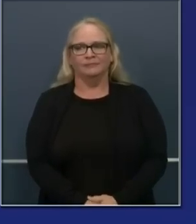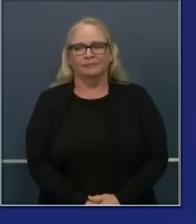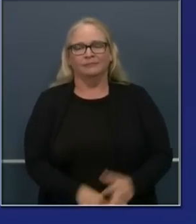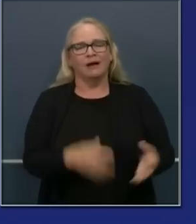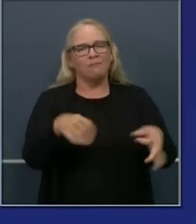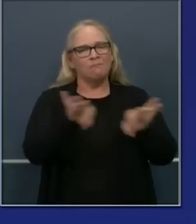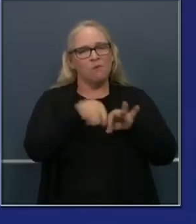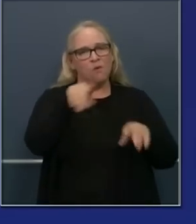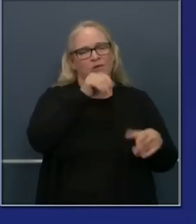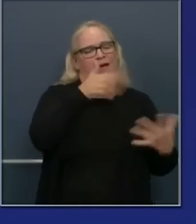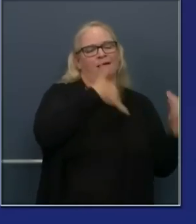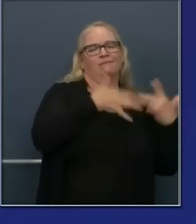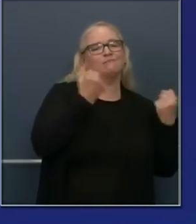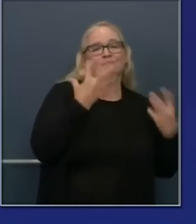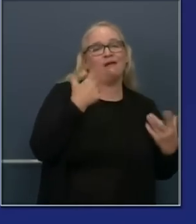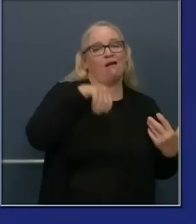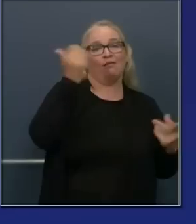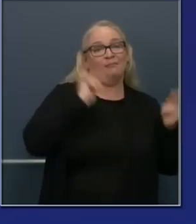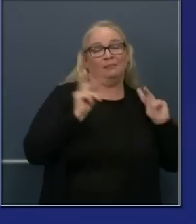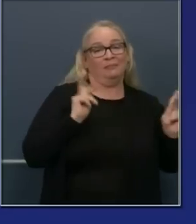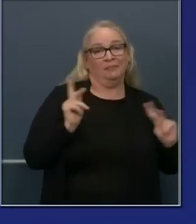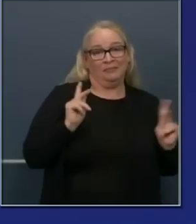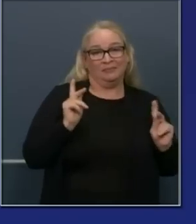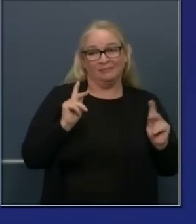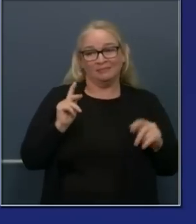THE SIGNIFICANT REDUCTION IN THE LIKELIHOOD OF SEEING OTHERS